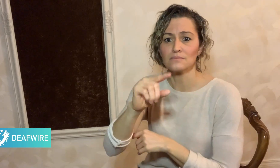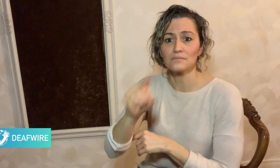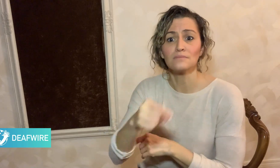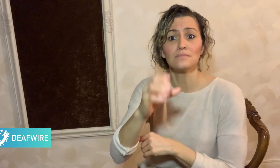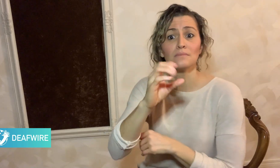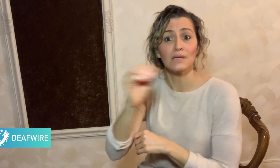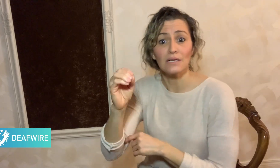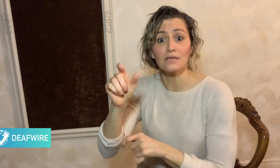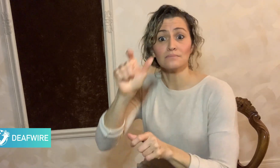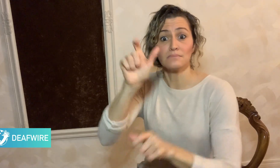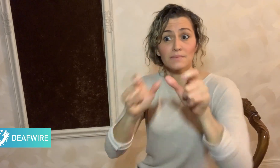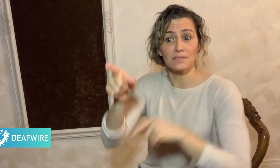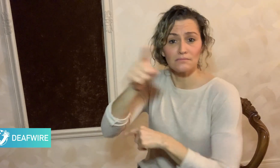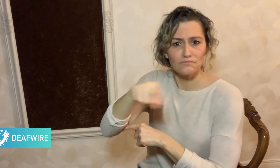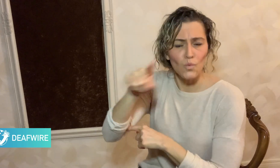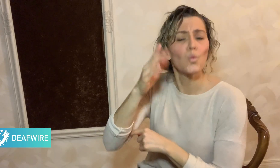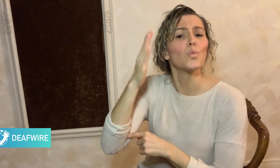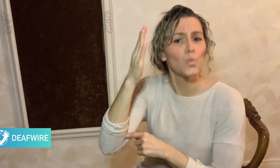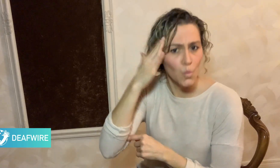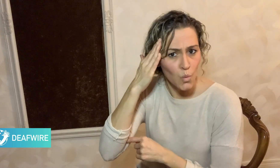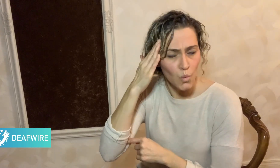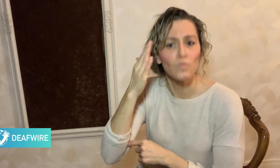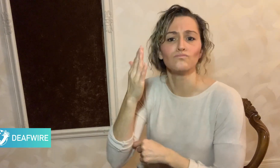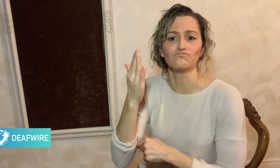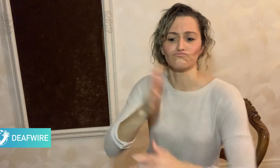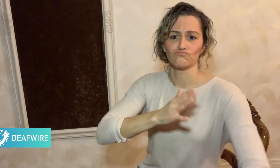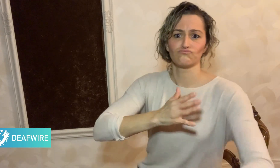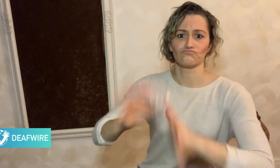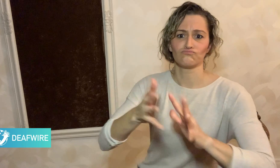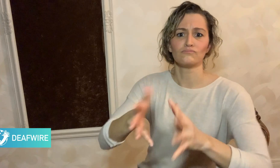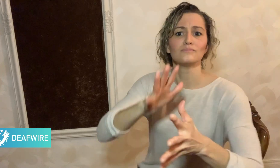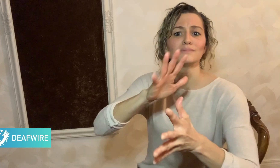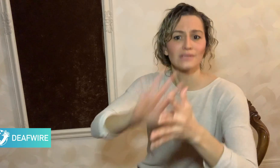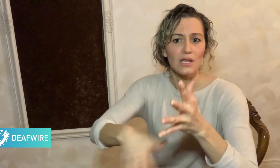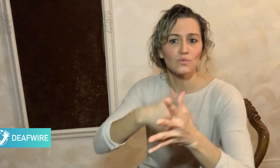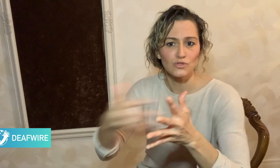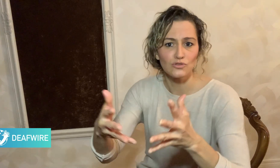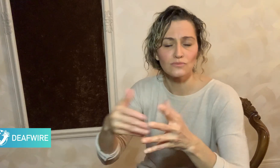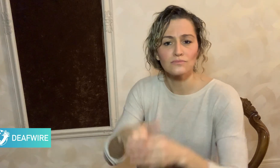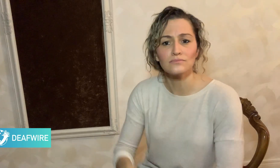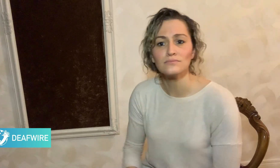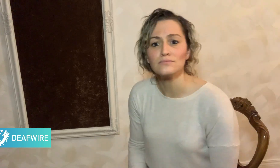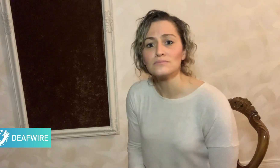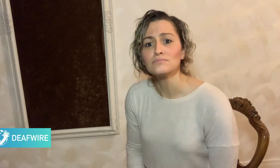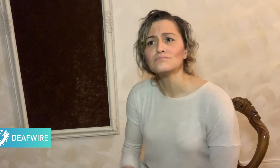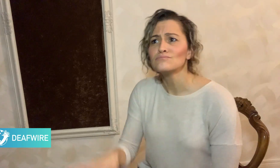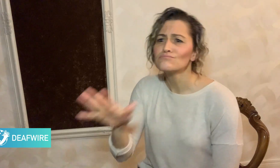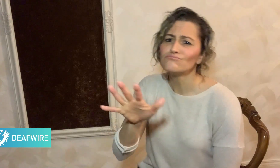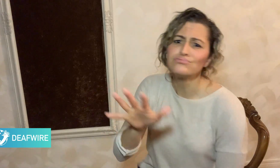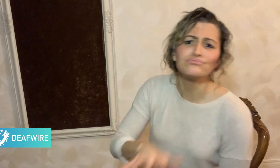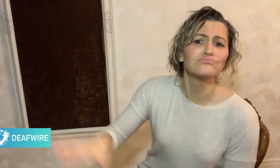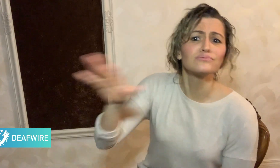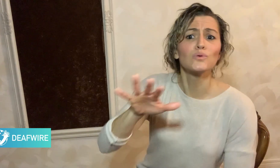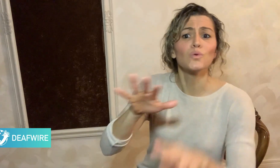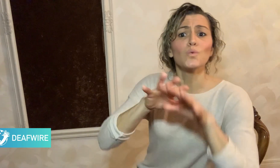only 80 million know and use sign language.